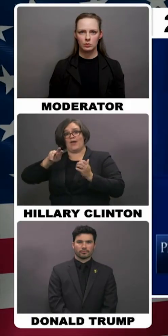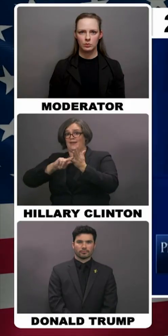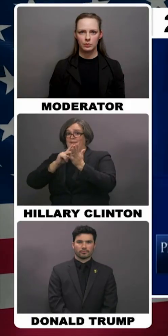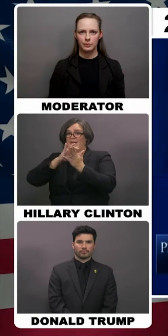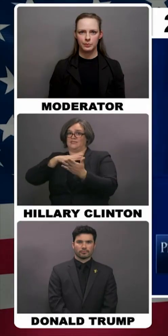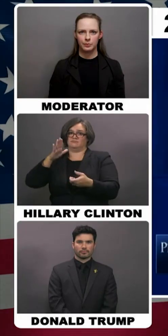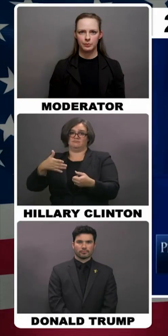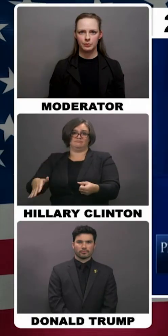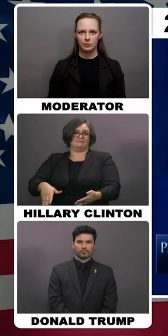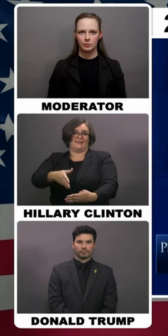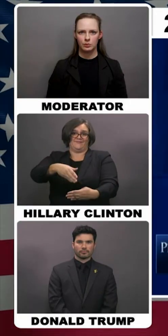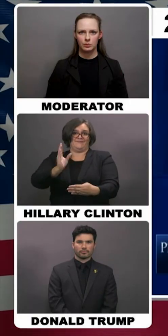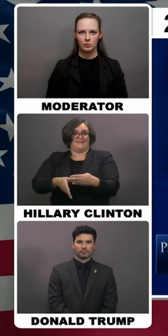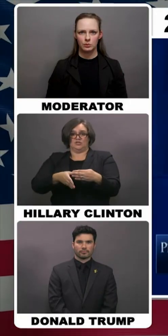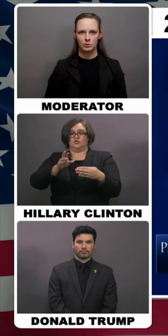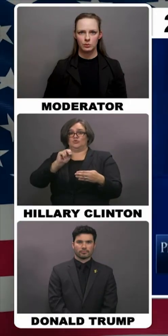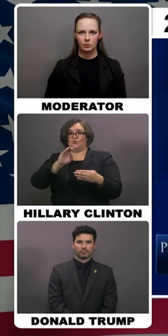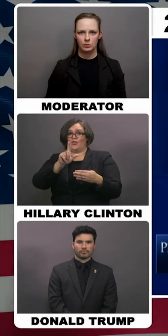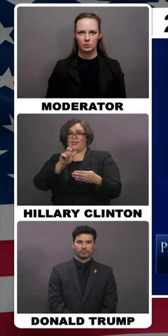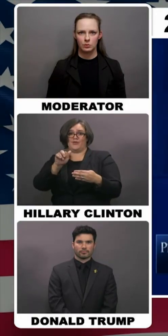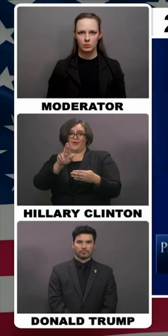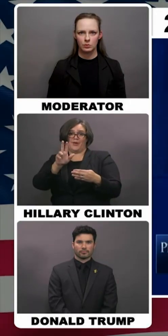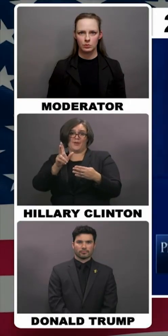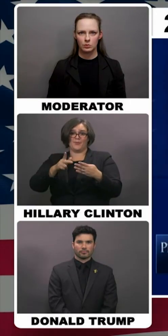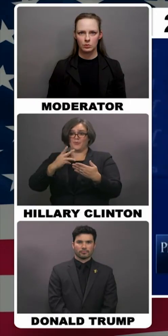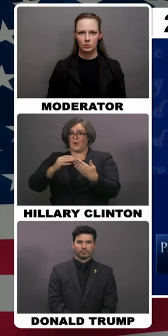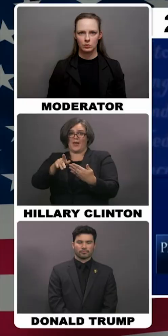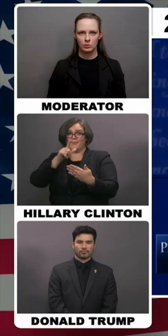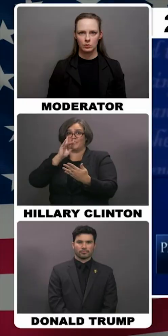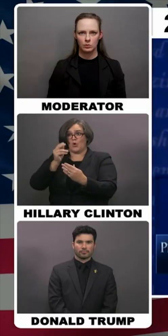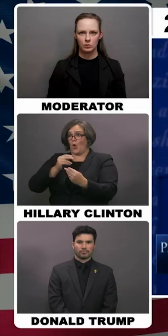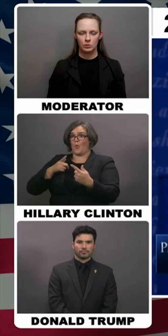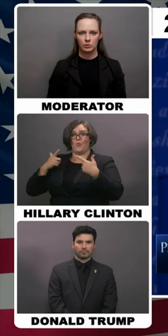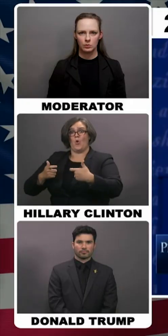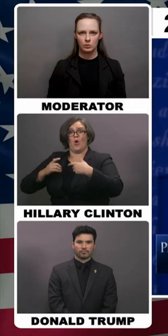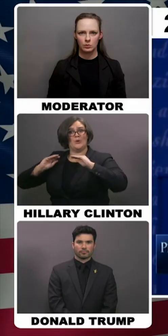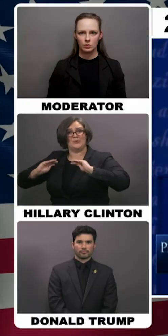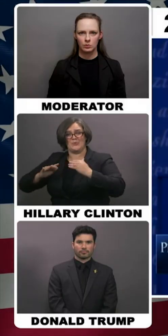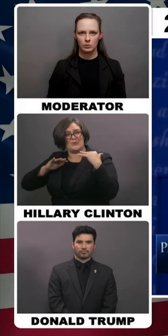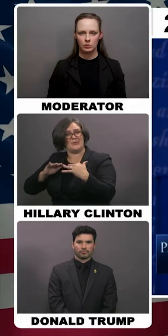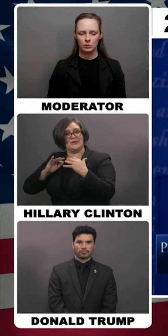firing a single shot. So I would go to the negotiating table with more leverage than we have now,